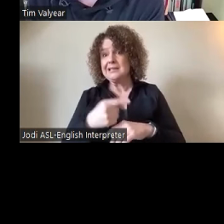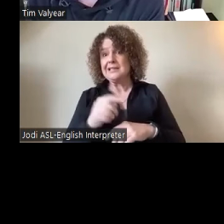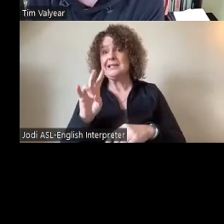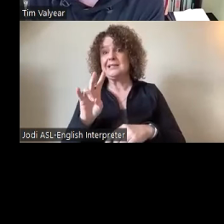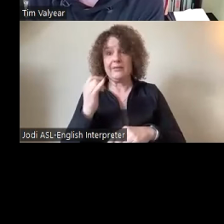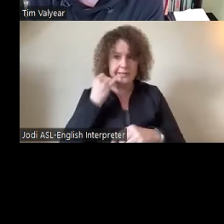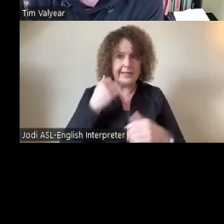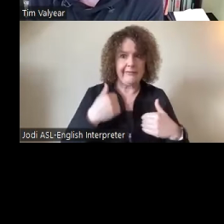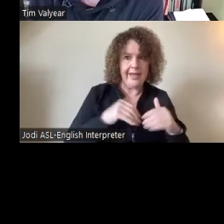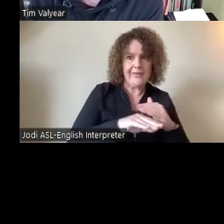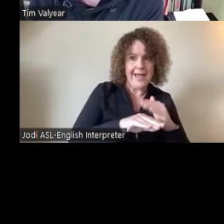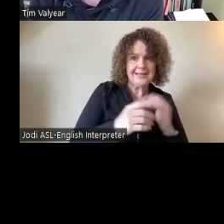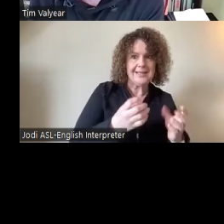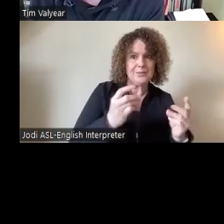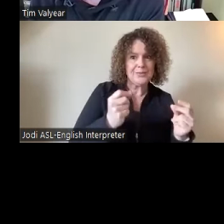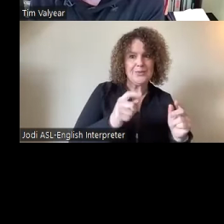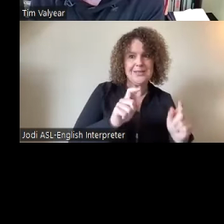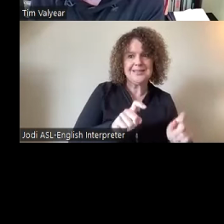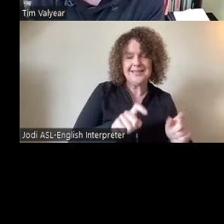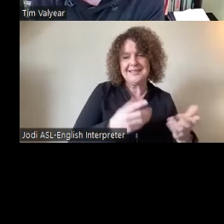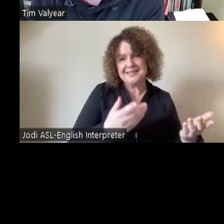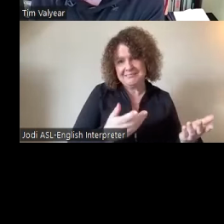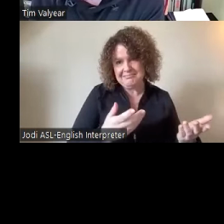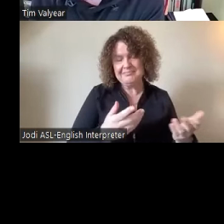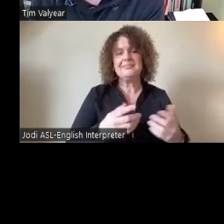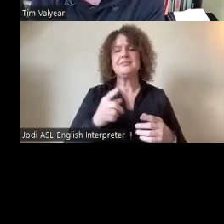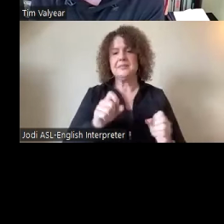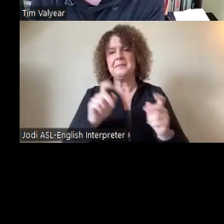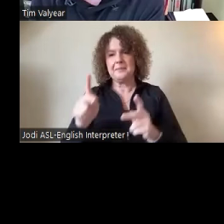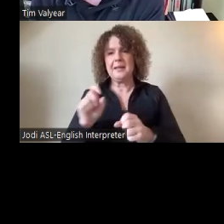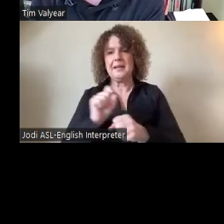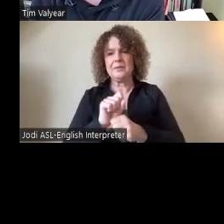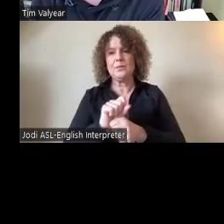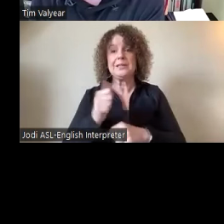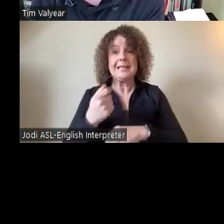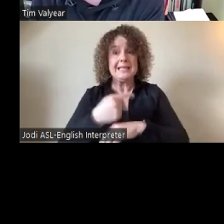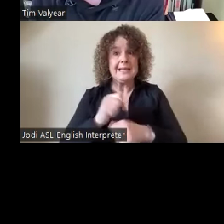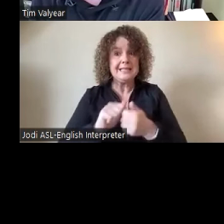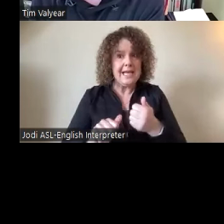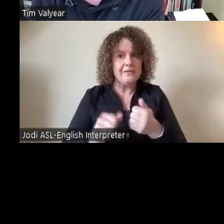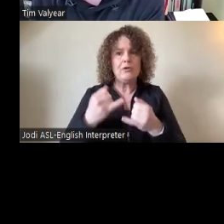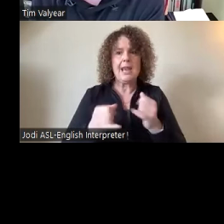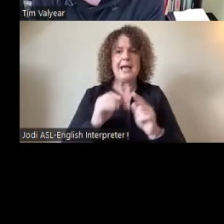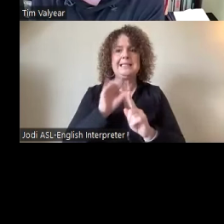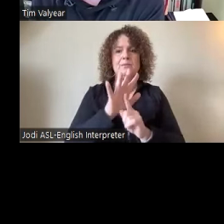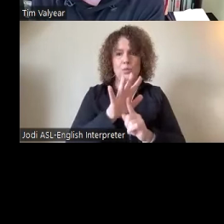can return to work with the rapid antigen testing and day six and seven with the rapid test, if you have access to